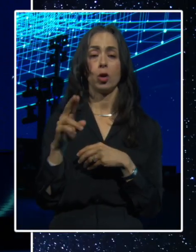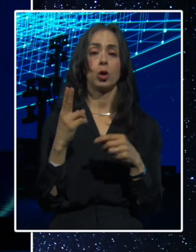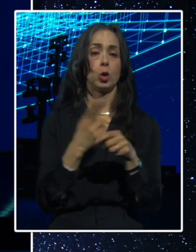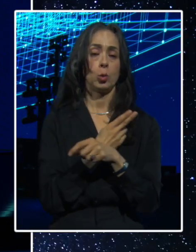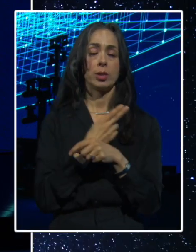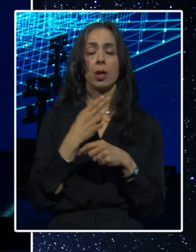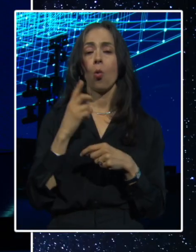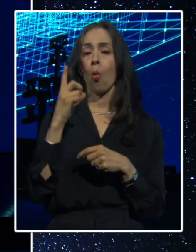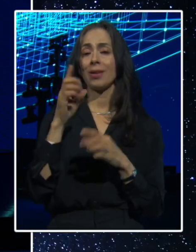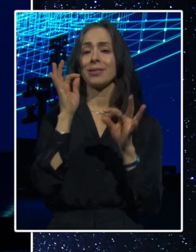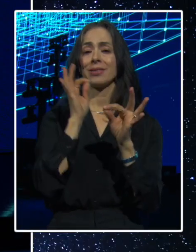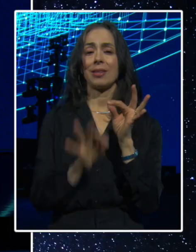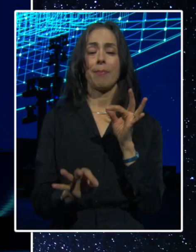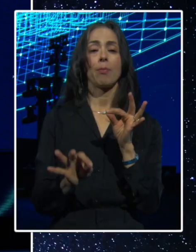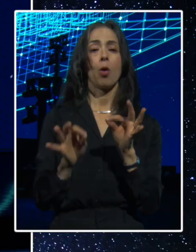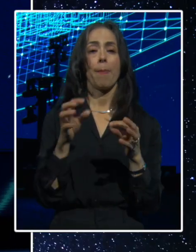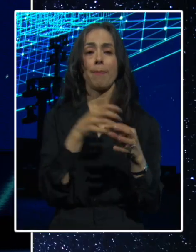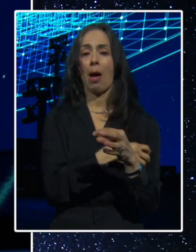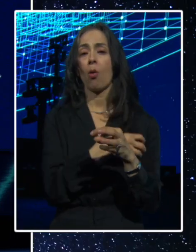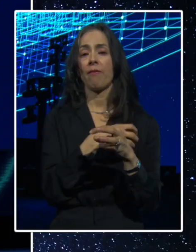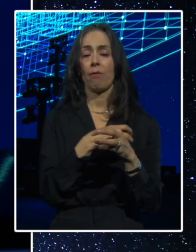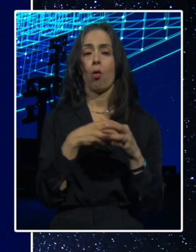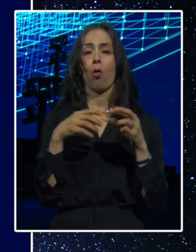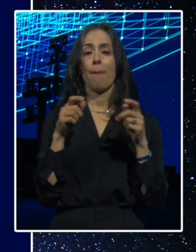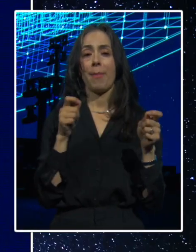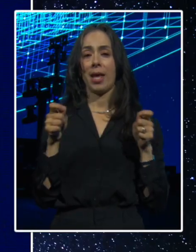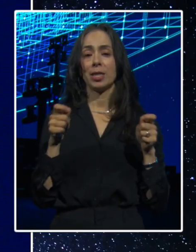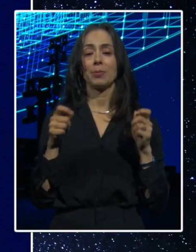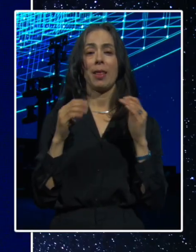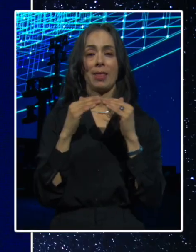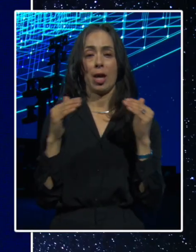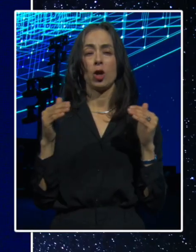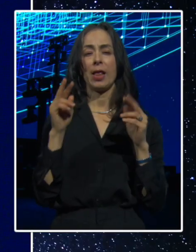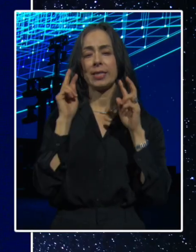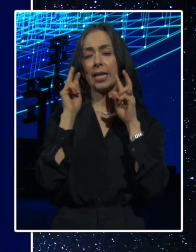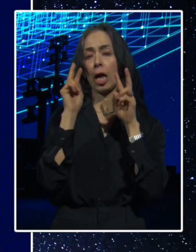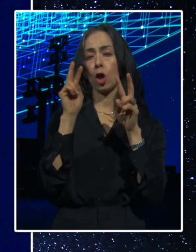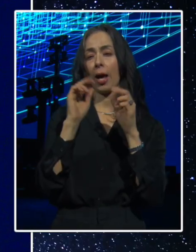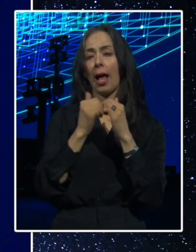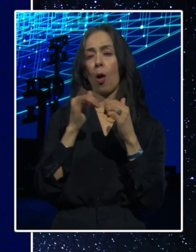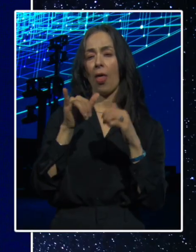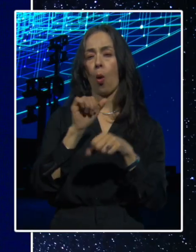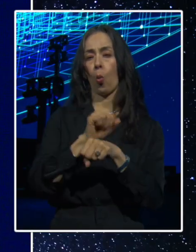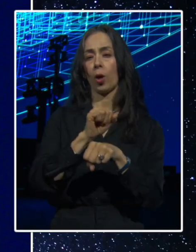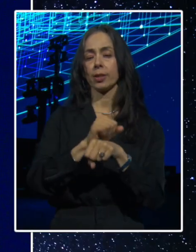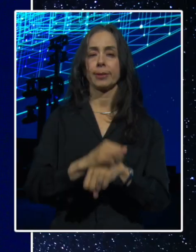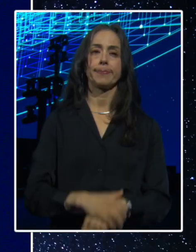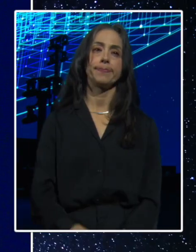using one simple powerful management layer. Let's take a look at how this works.